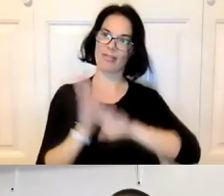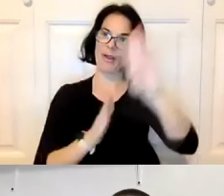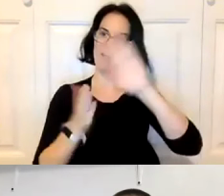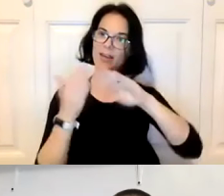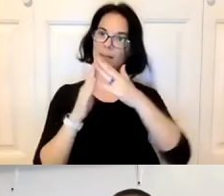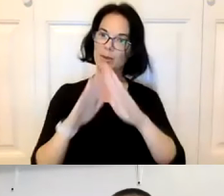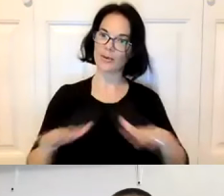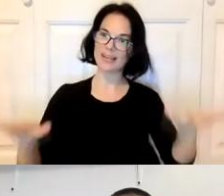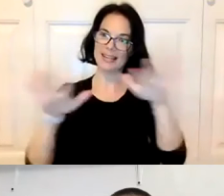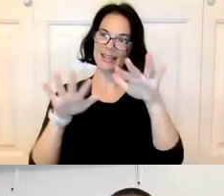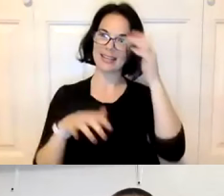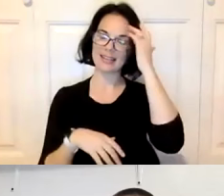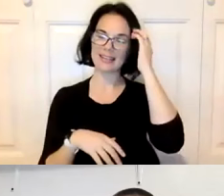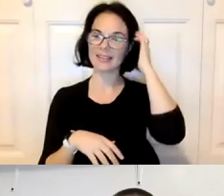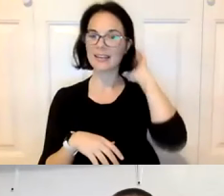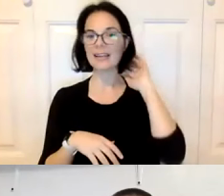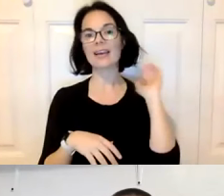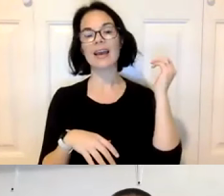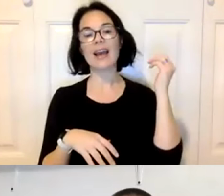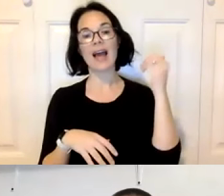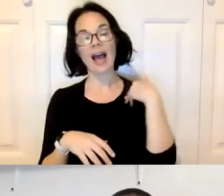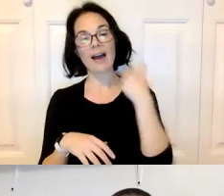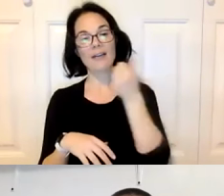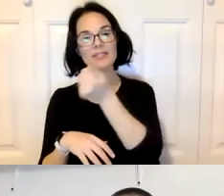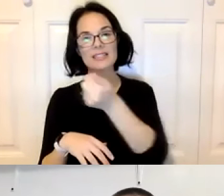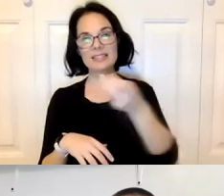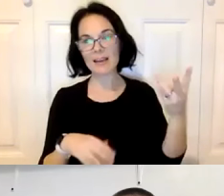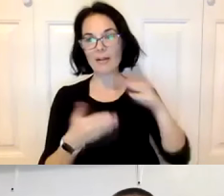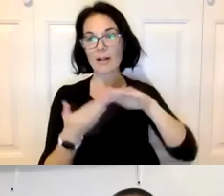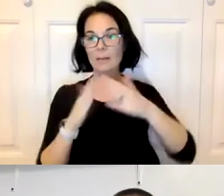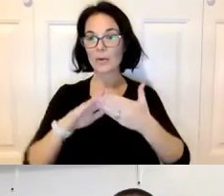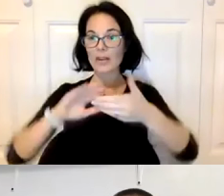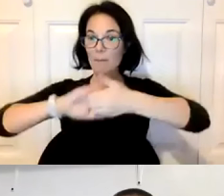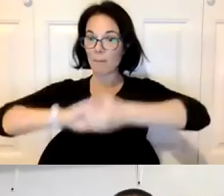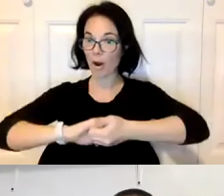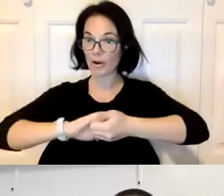There are multiple community partners that have a grant from Live Well San Diego, so